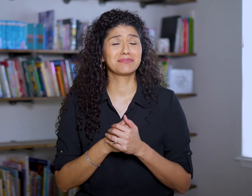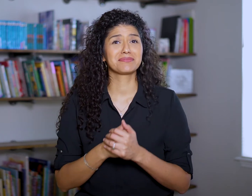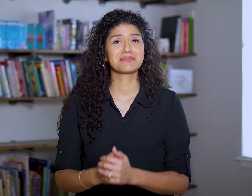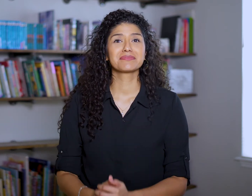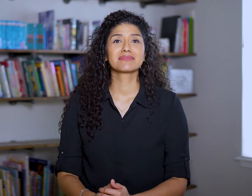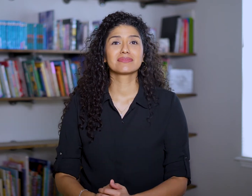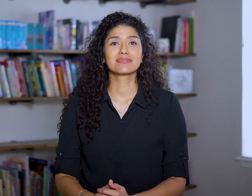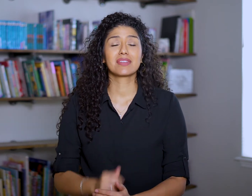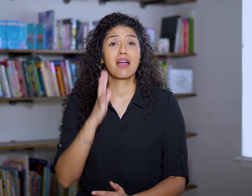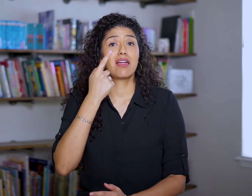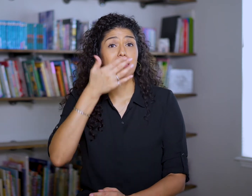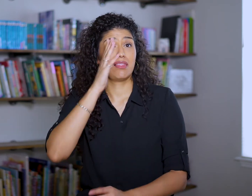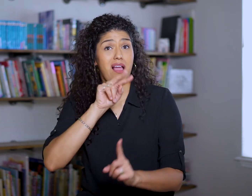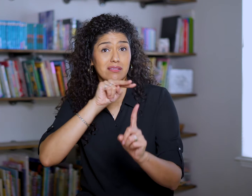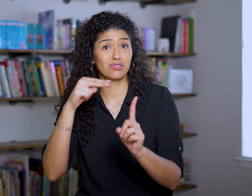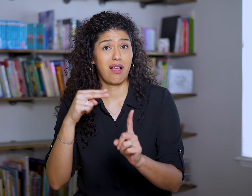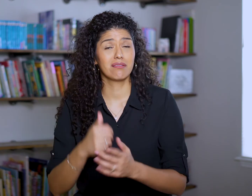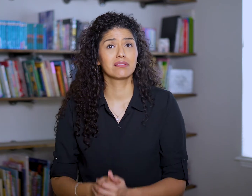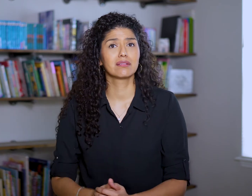The God Shot: